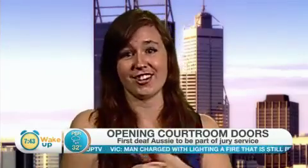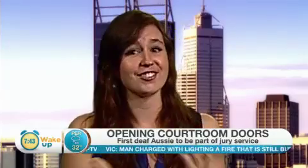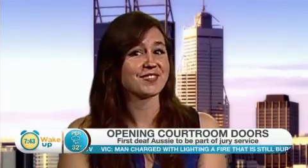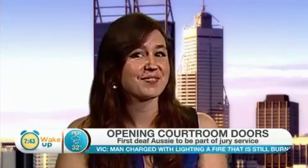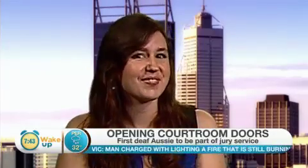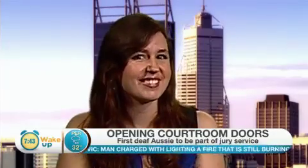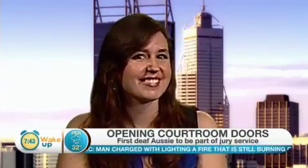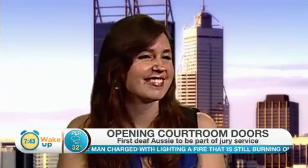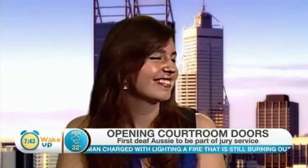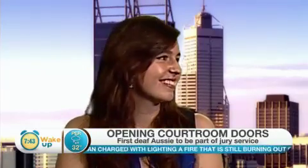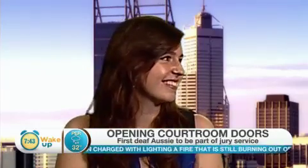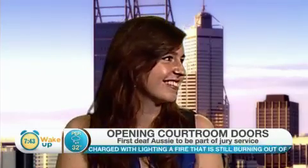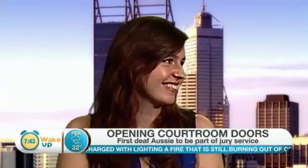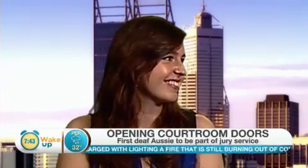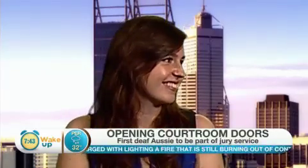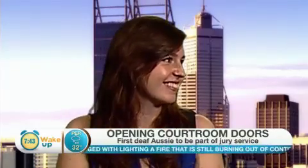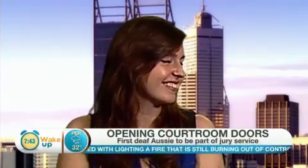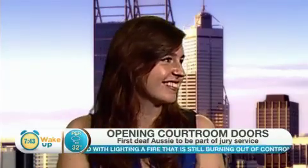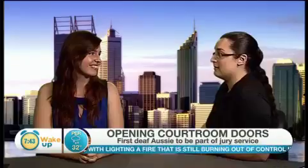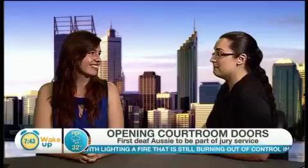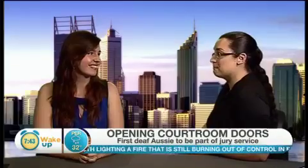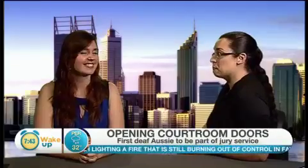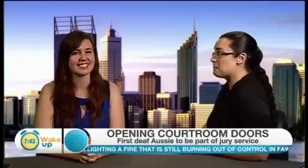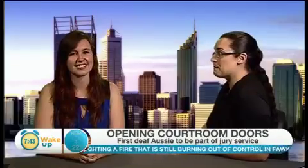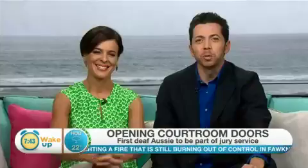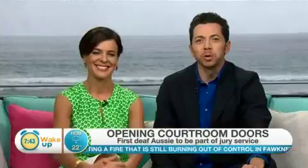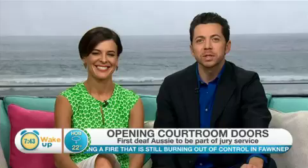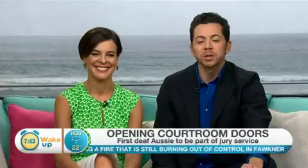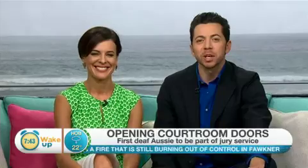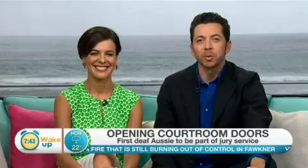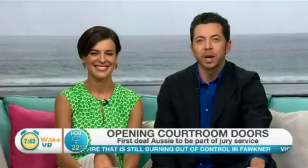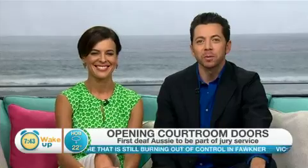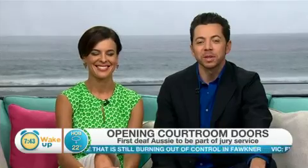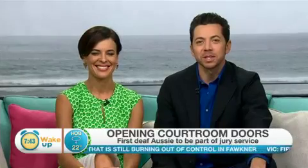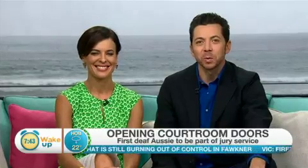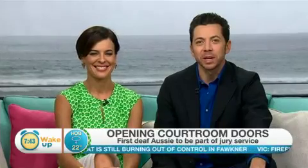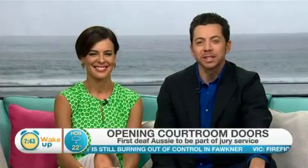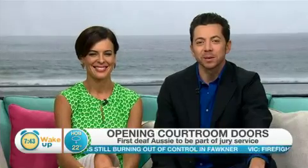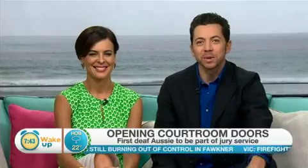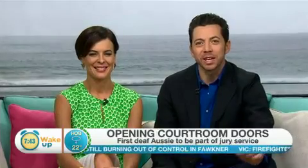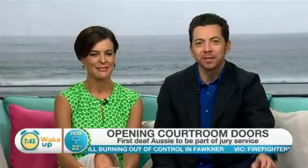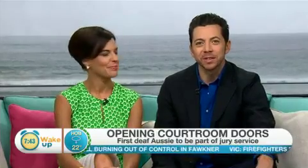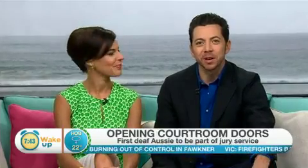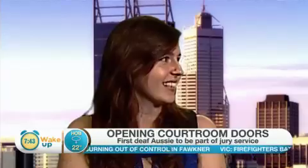and the awareness. Backed by the research that we have. Well you are certainly helping out with this